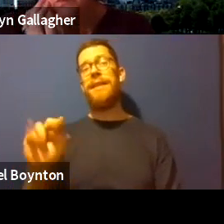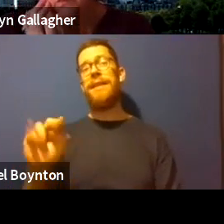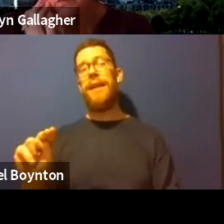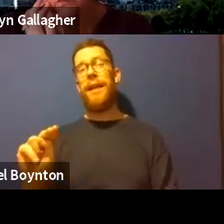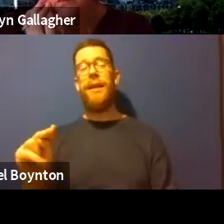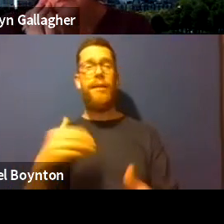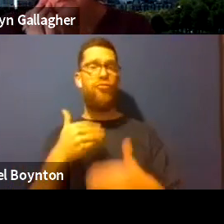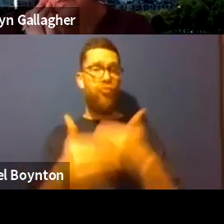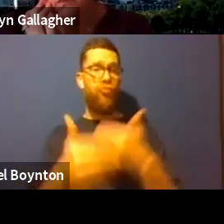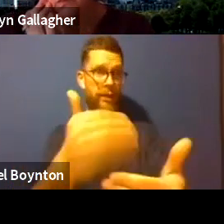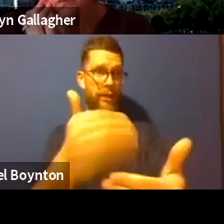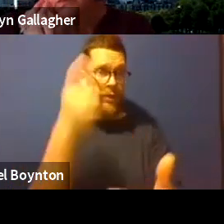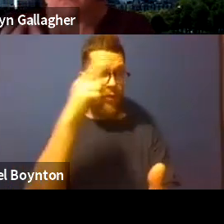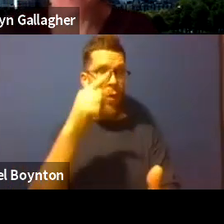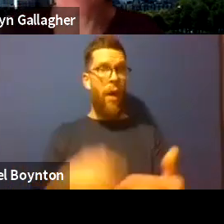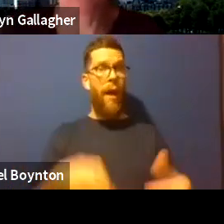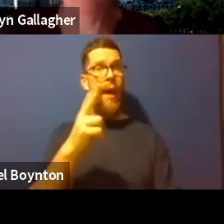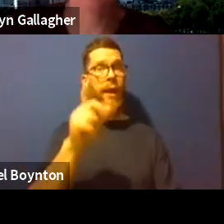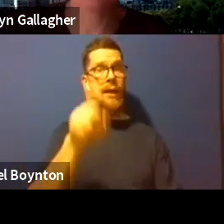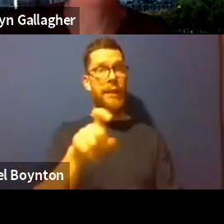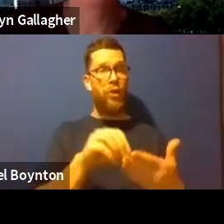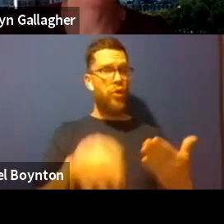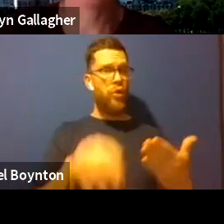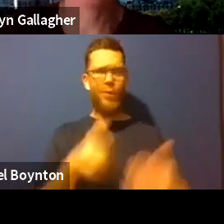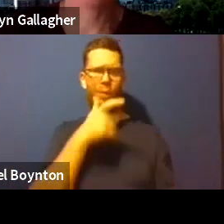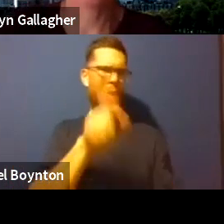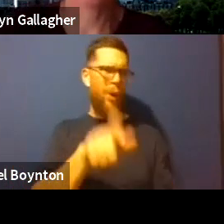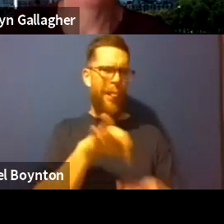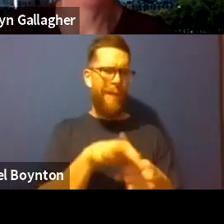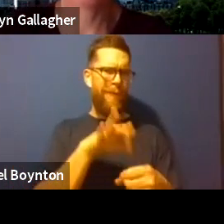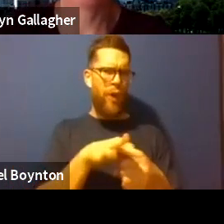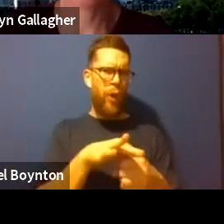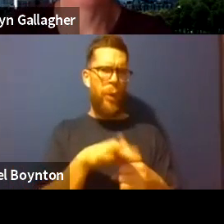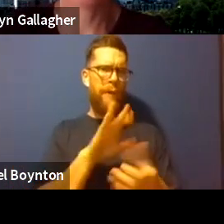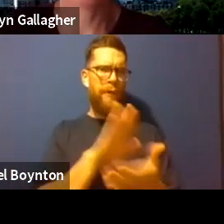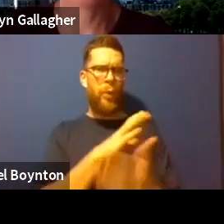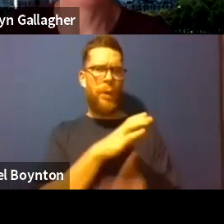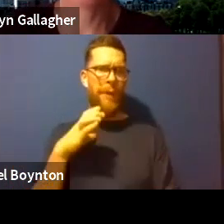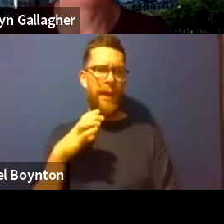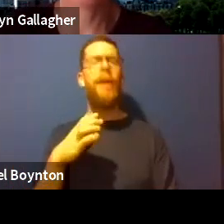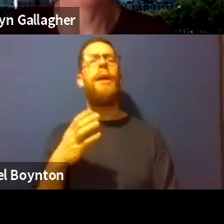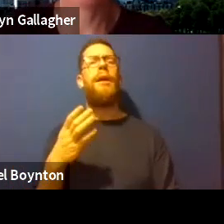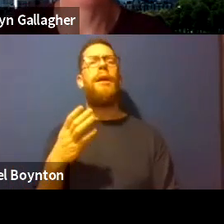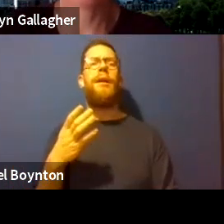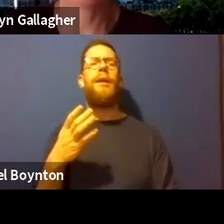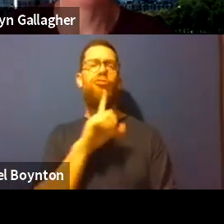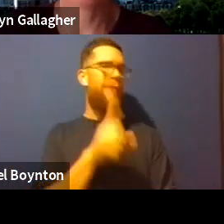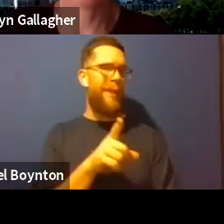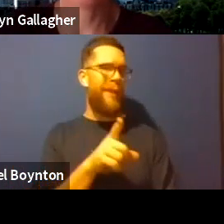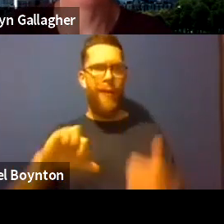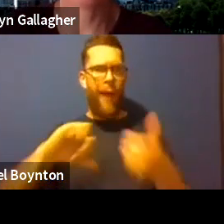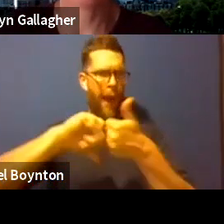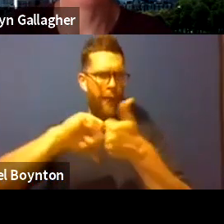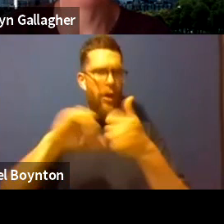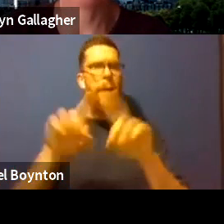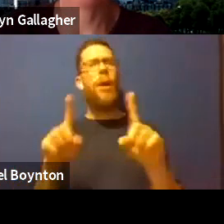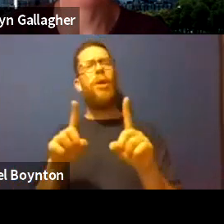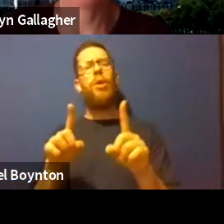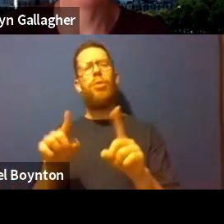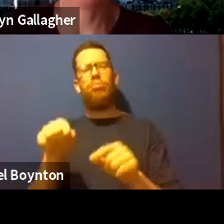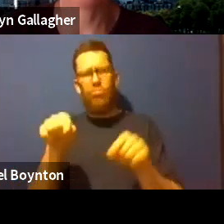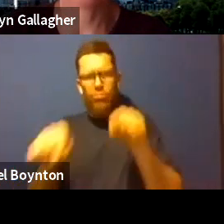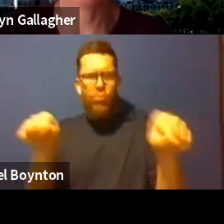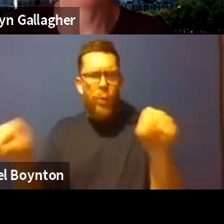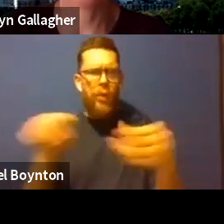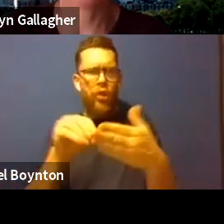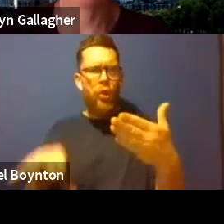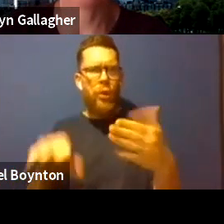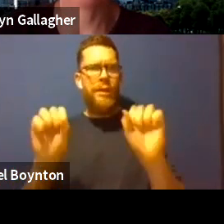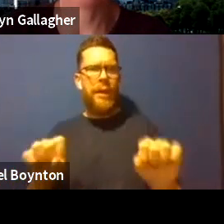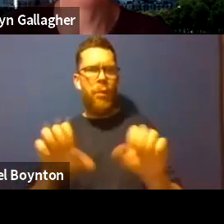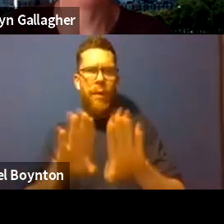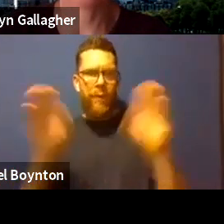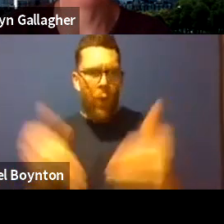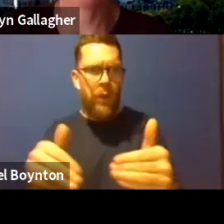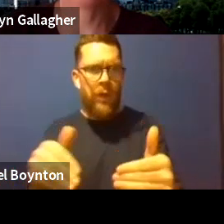Joe Baeta, Supt. : Needs a vote of the School Committee, it's, it's, you know, we're predominantly still in the hybrid. It's just a matter of which students are we able to tackle as part of our plan right so I'm all in favor of keeping it wide open.